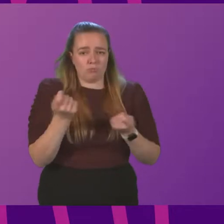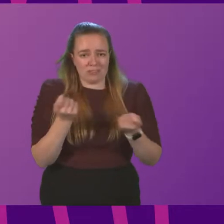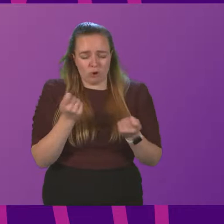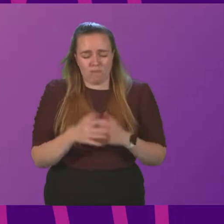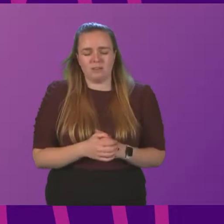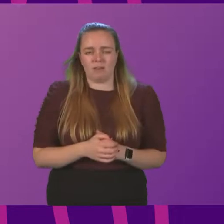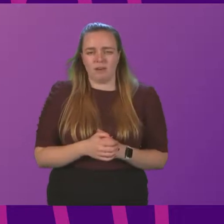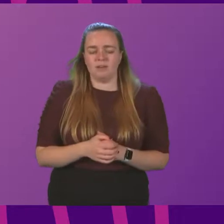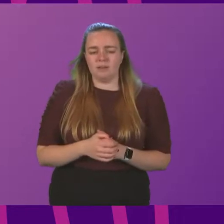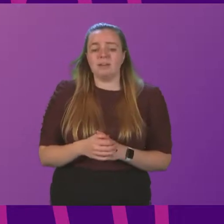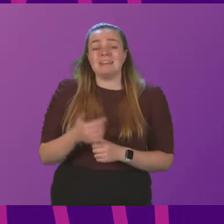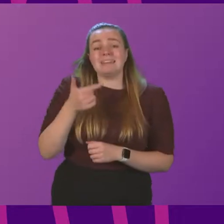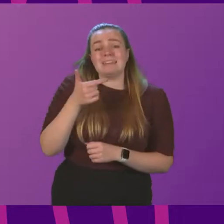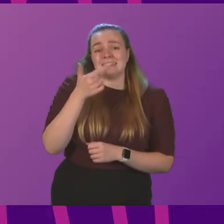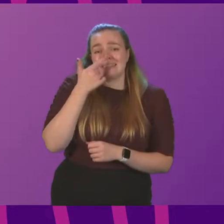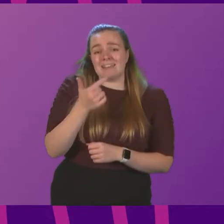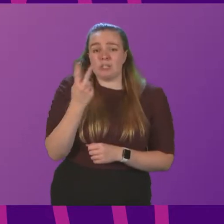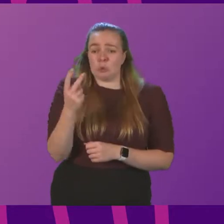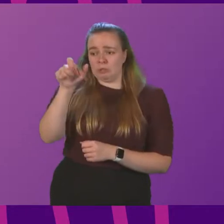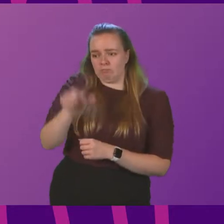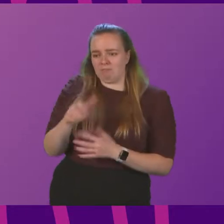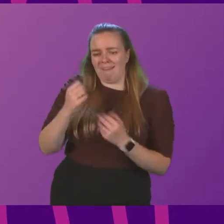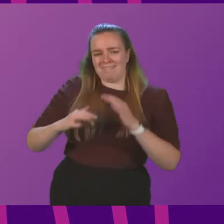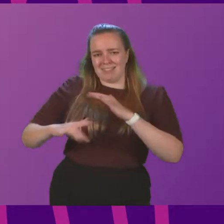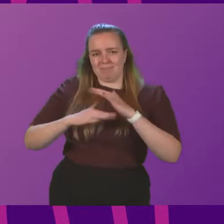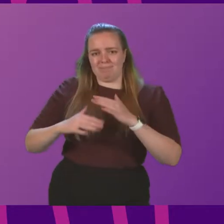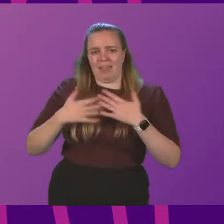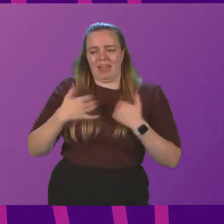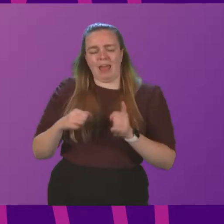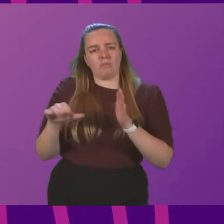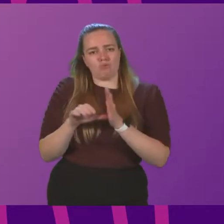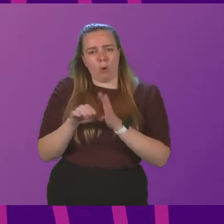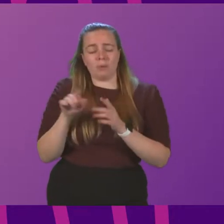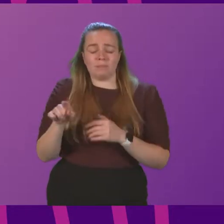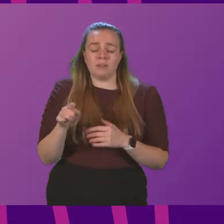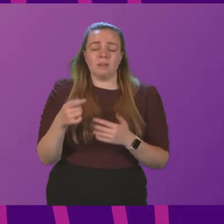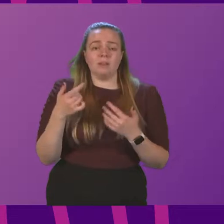A 72-year-old constituent with underlying health problems, for whom six months had passed since her